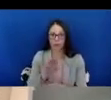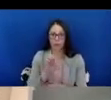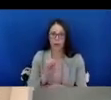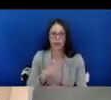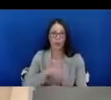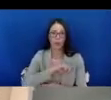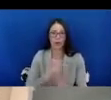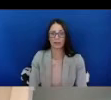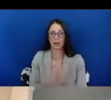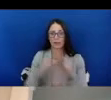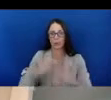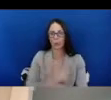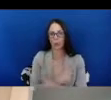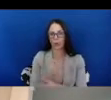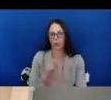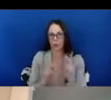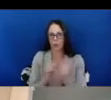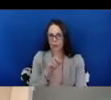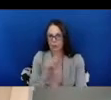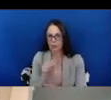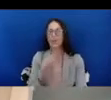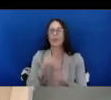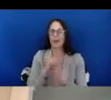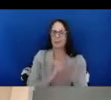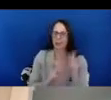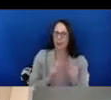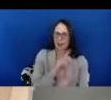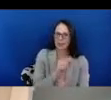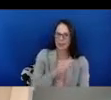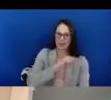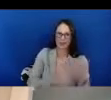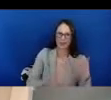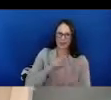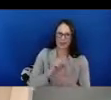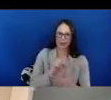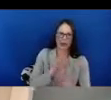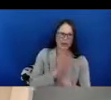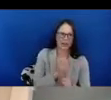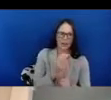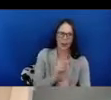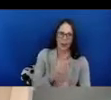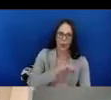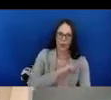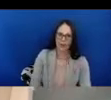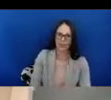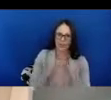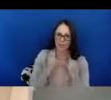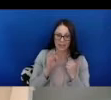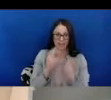disabilities and people with disabilities rate their own quality of 16:00:45 life. 16:00:46 If it was used, people with disabilities